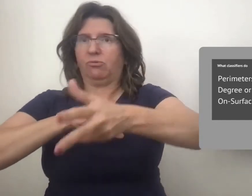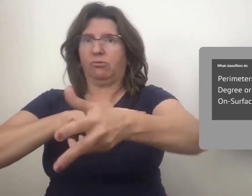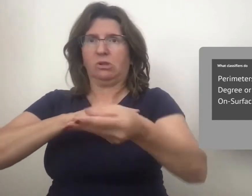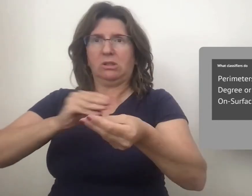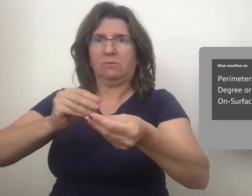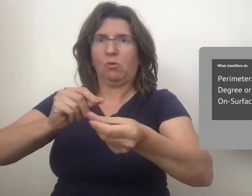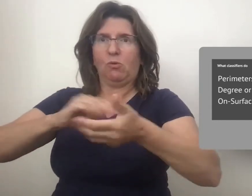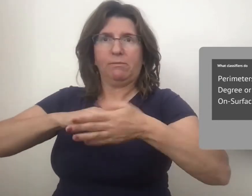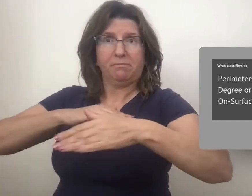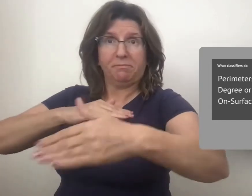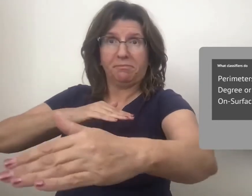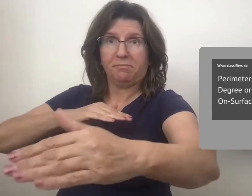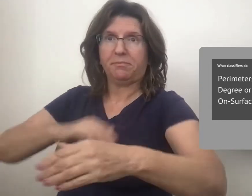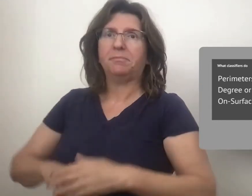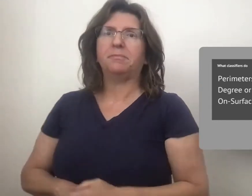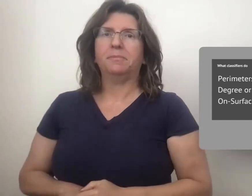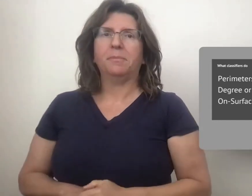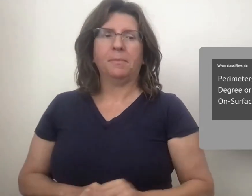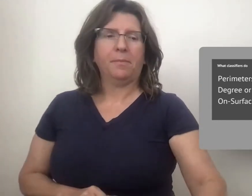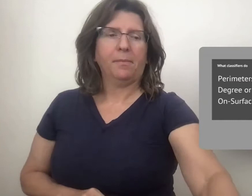versus a smooth road.